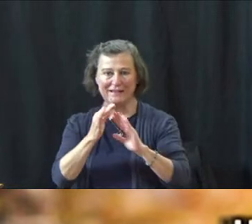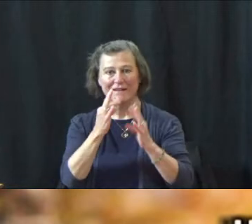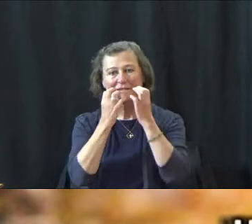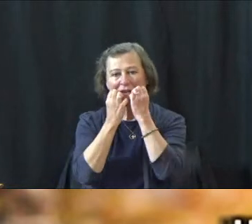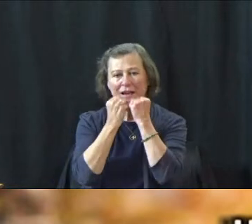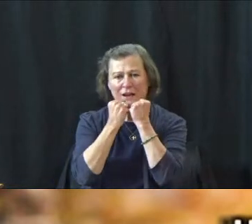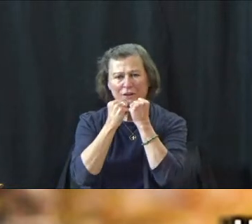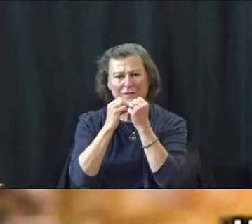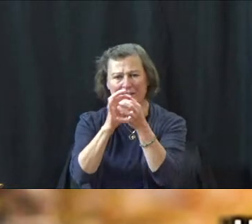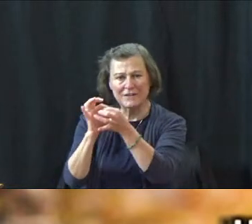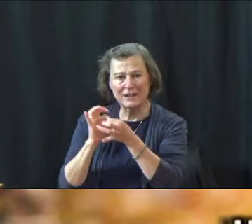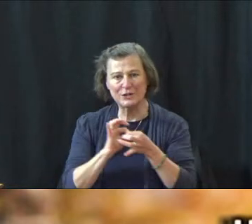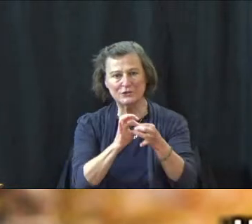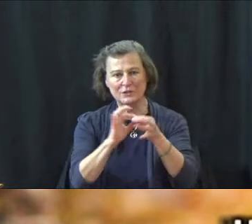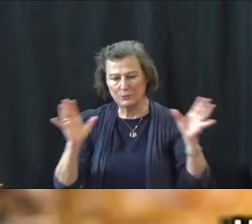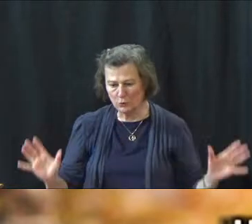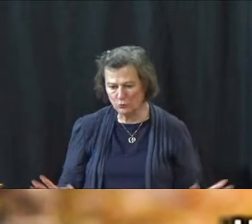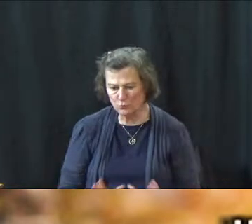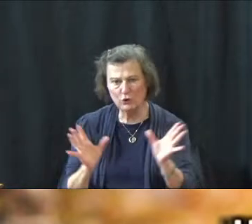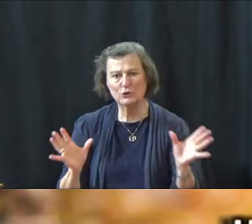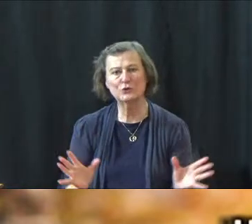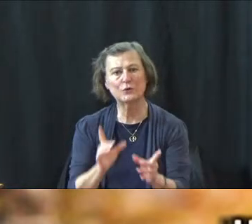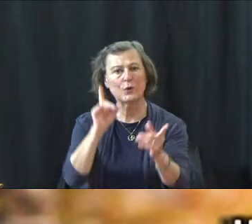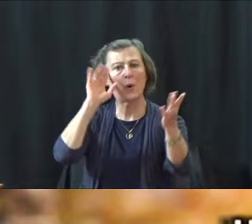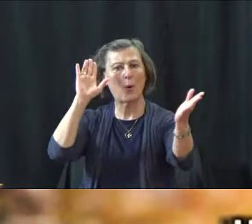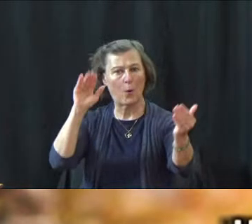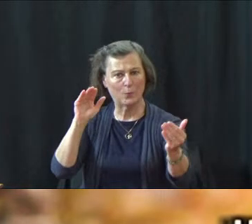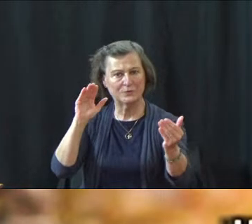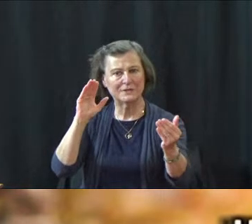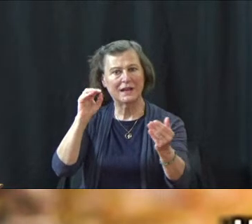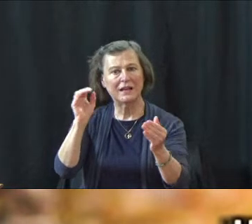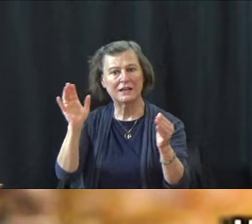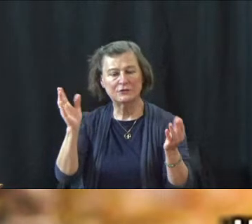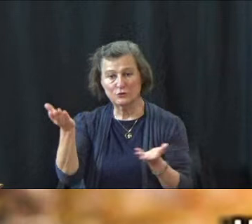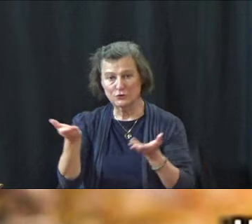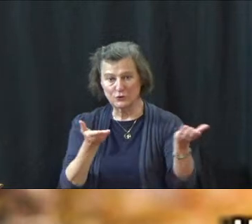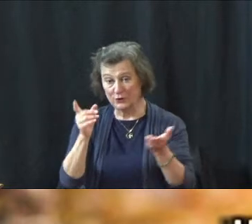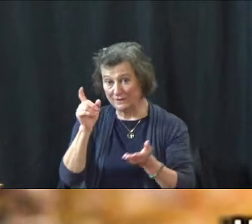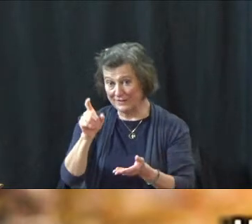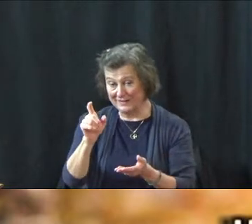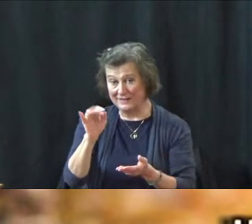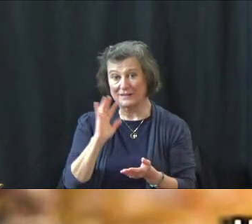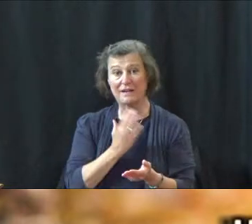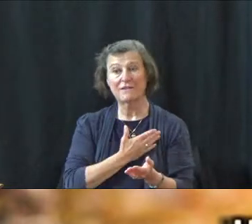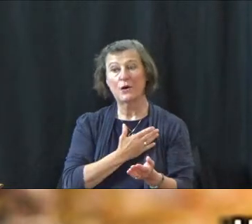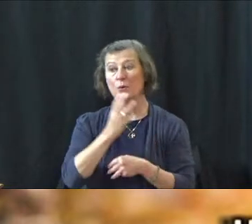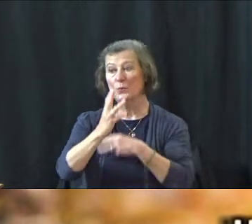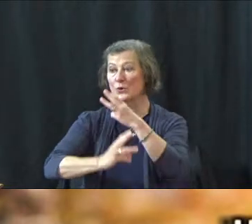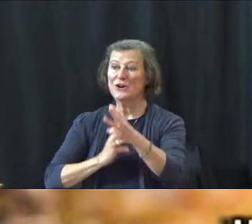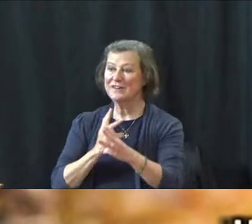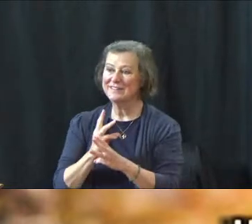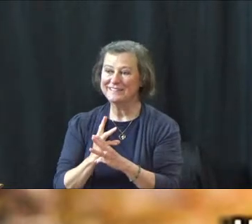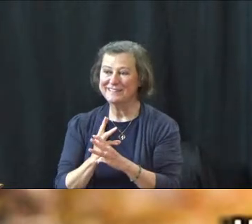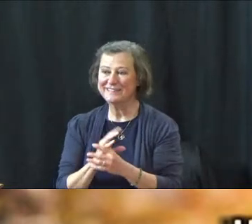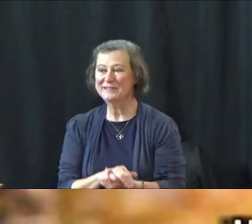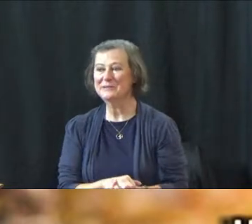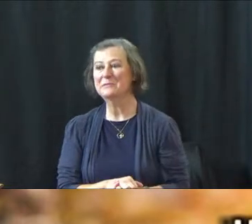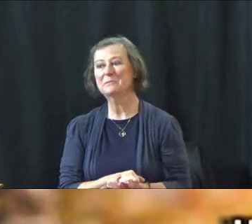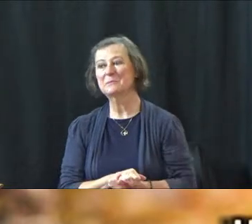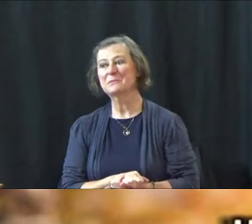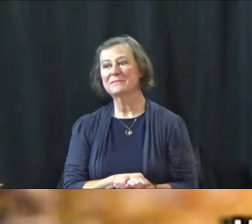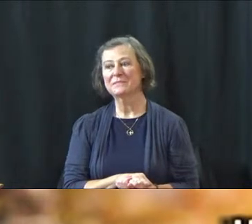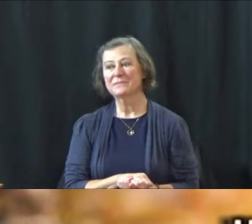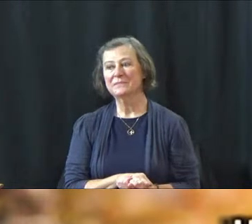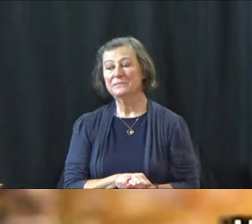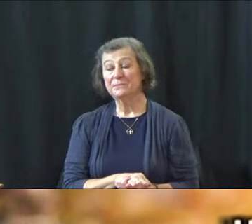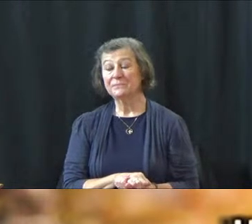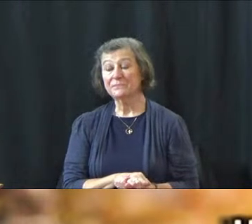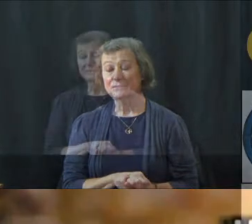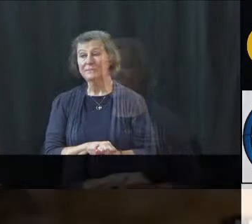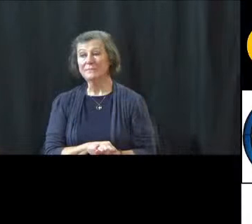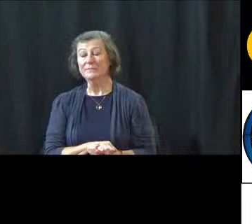caring fellowship, nurture the hopes, and serve the needs of our world.